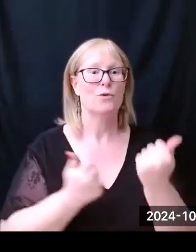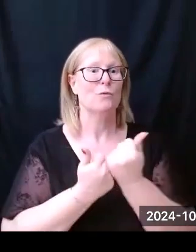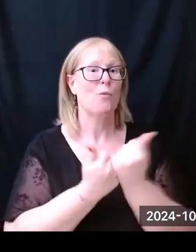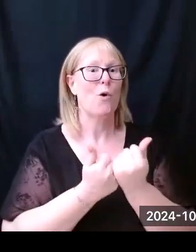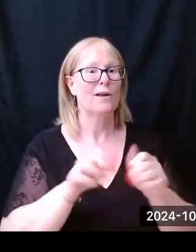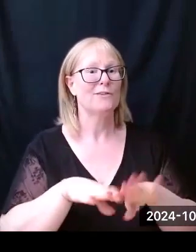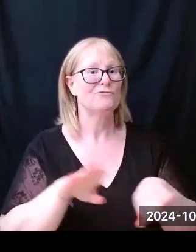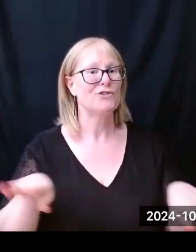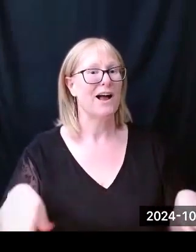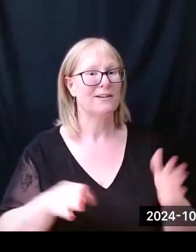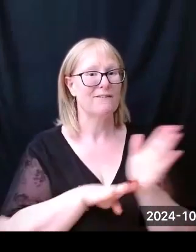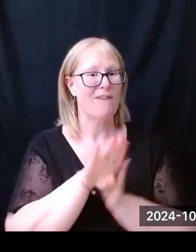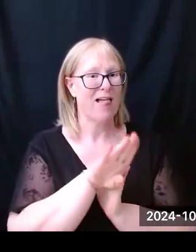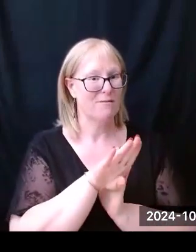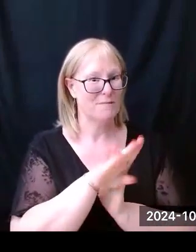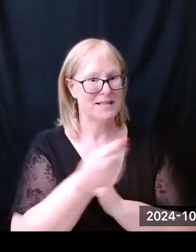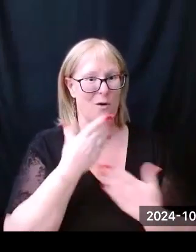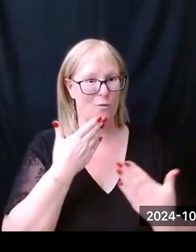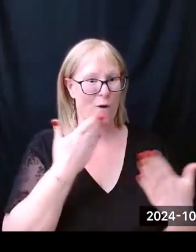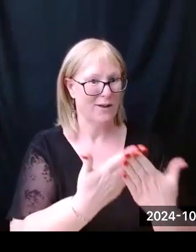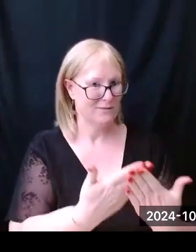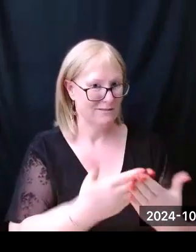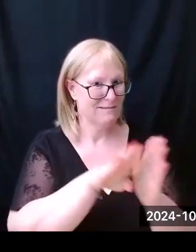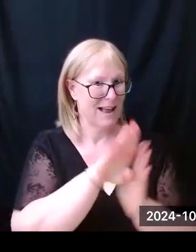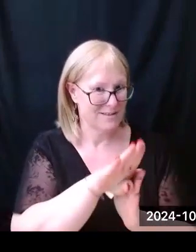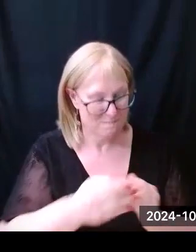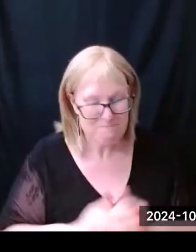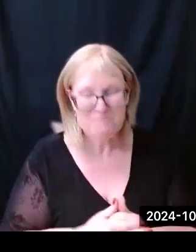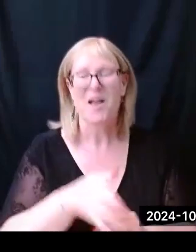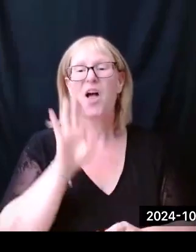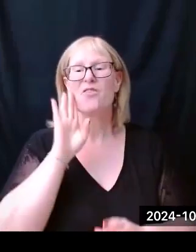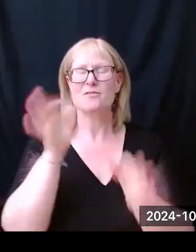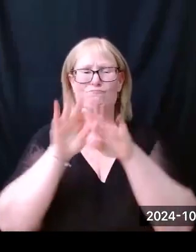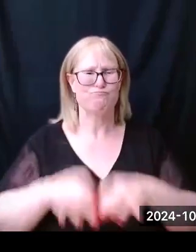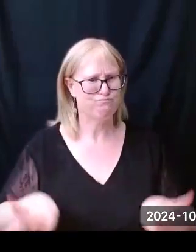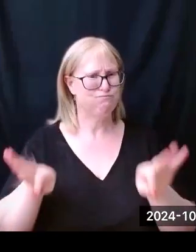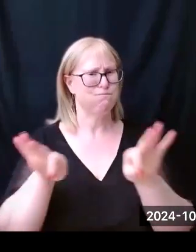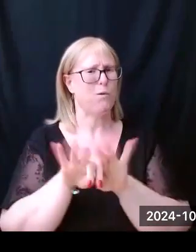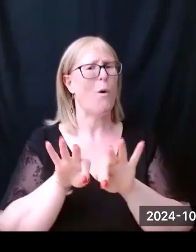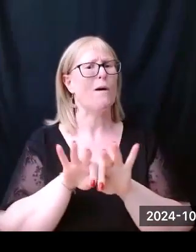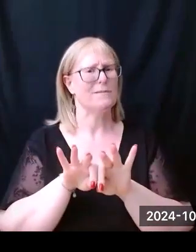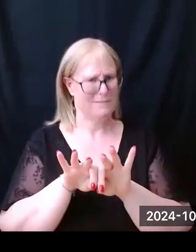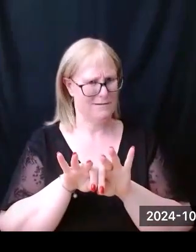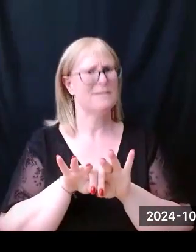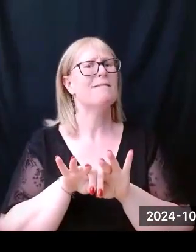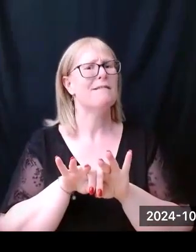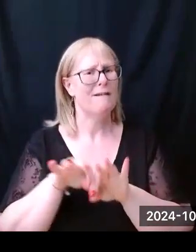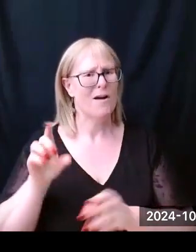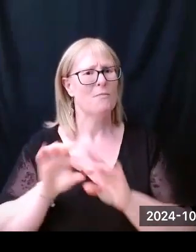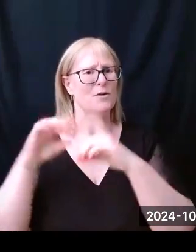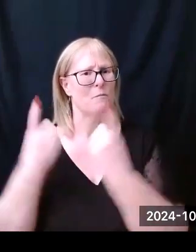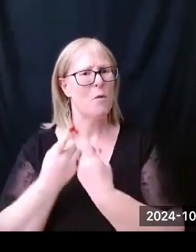This is something that is so important to us at the Department of Education that we wanted to come to you directly to provide